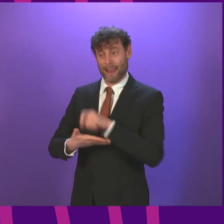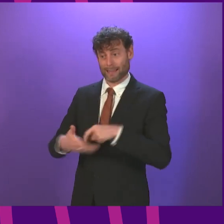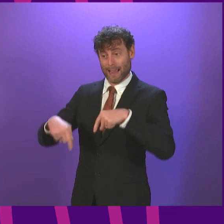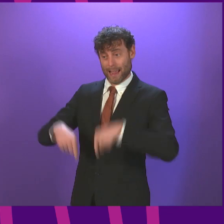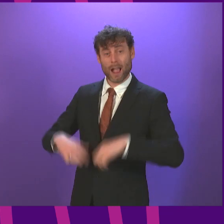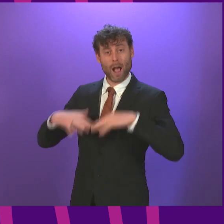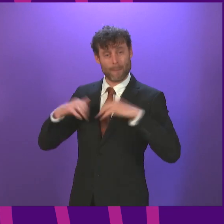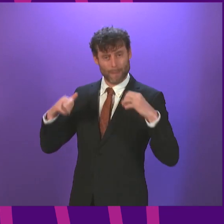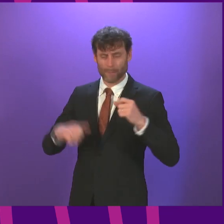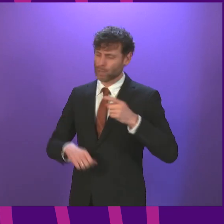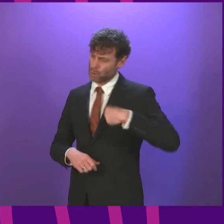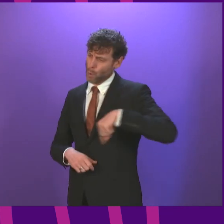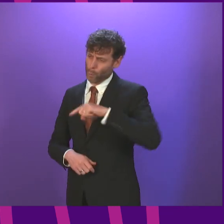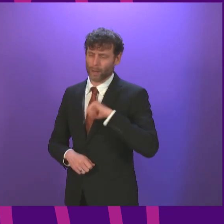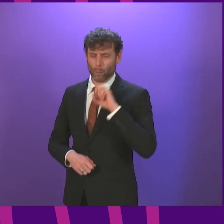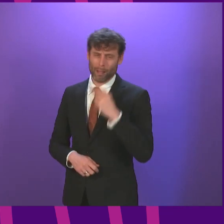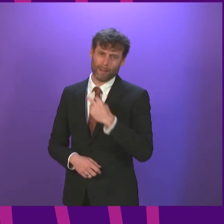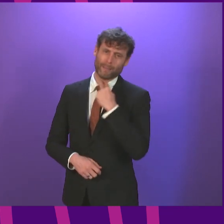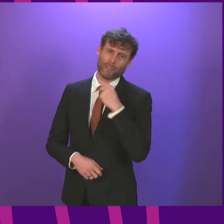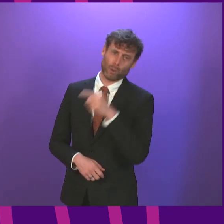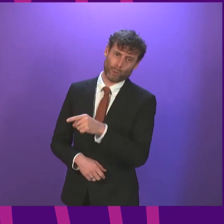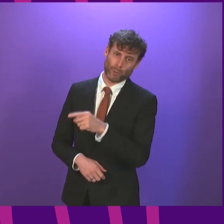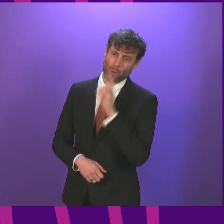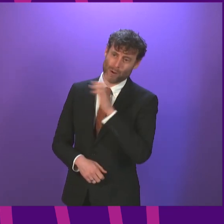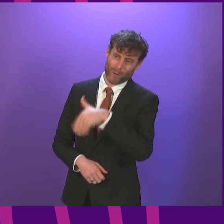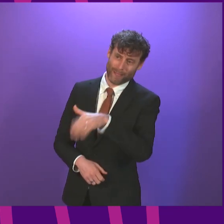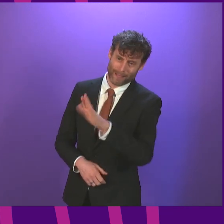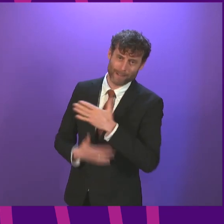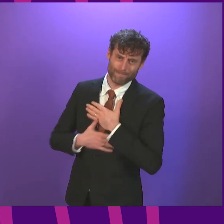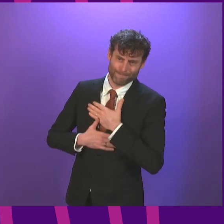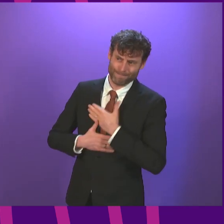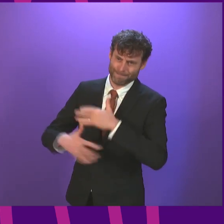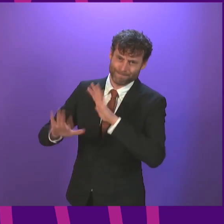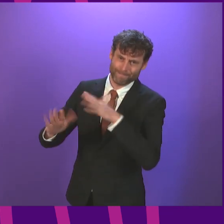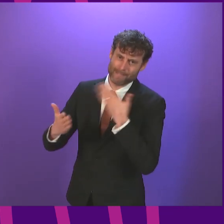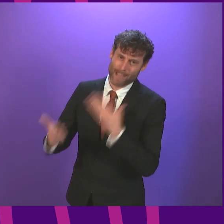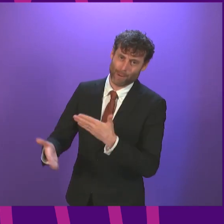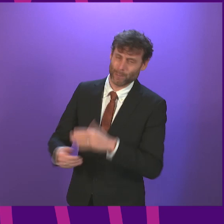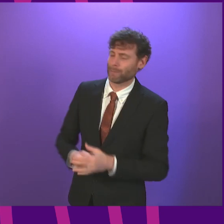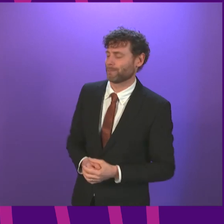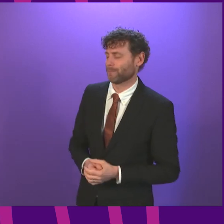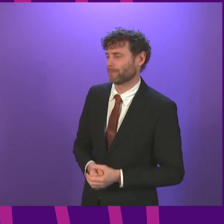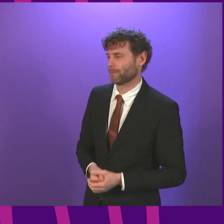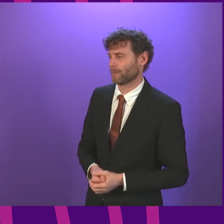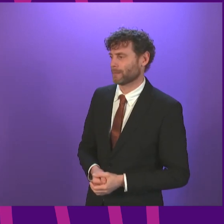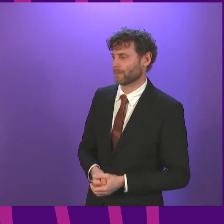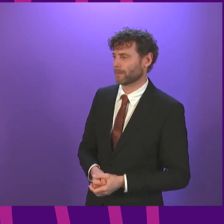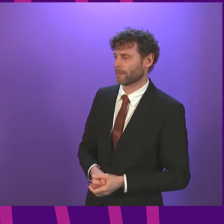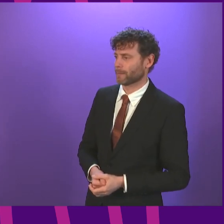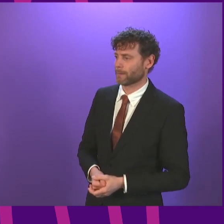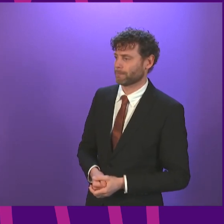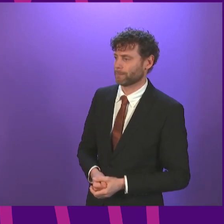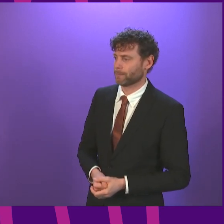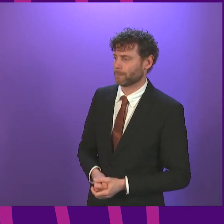National Party benches will miss him greatly when he departs the Parliament.